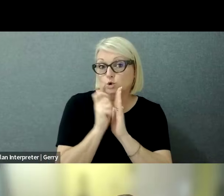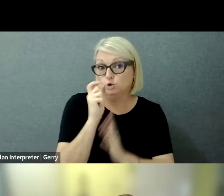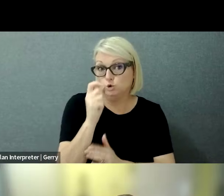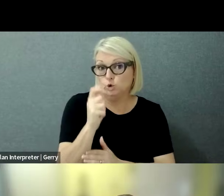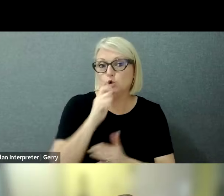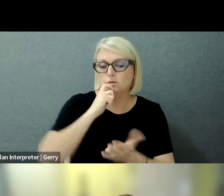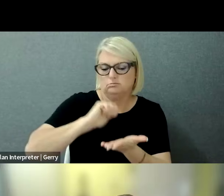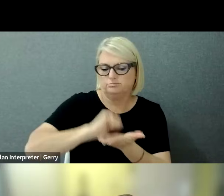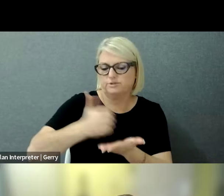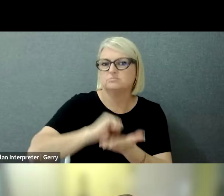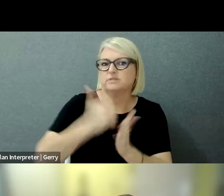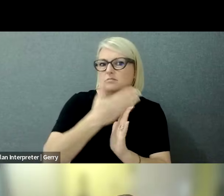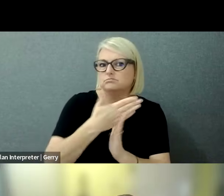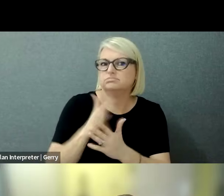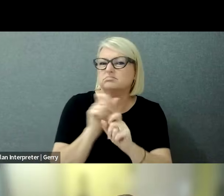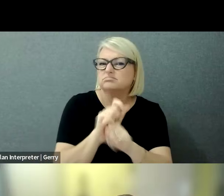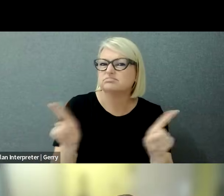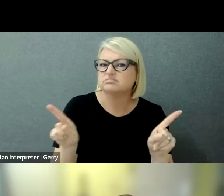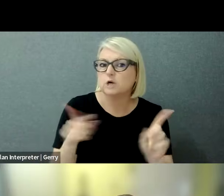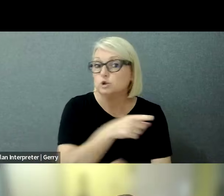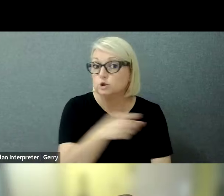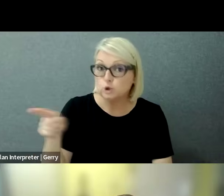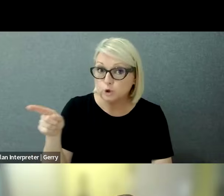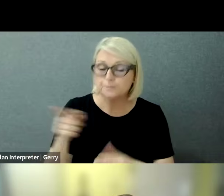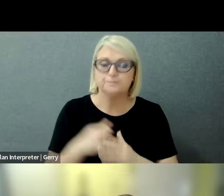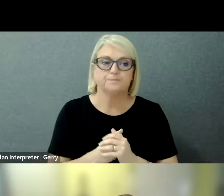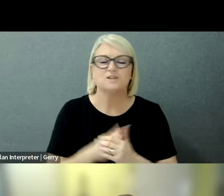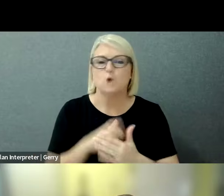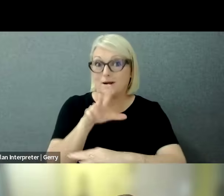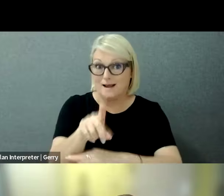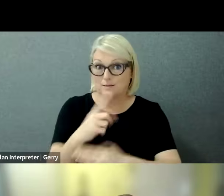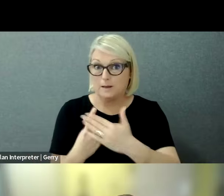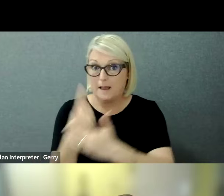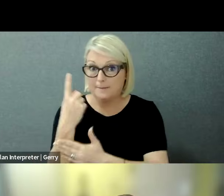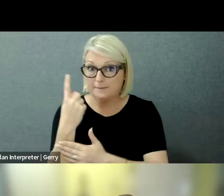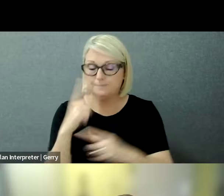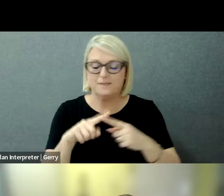everyone on this webinar once they're released next week. I also wanted to remind people that